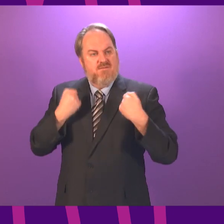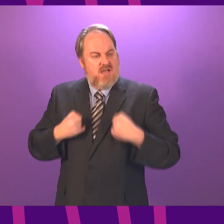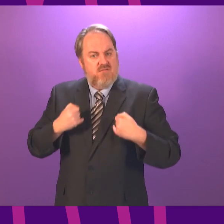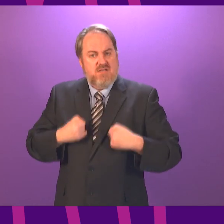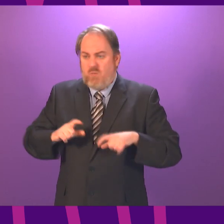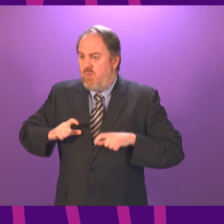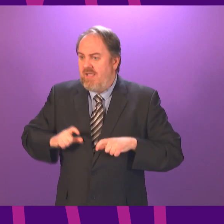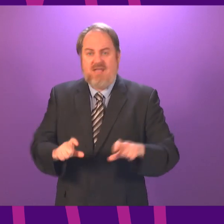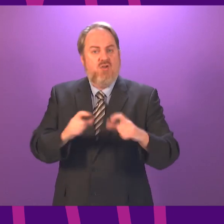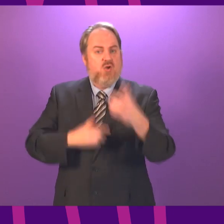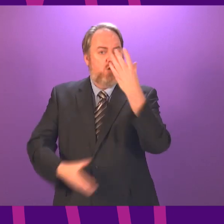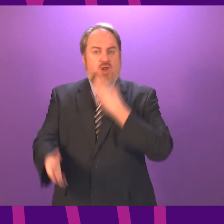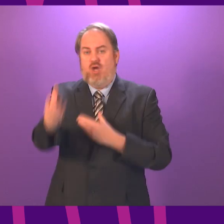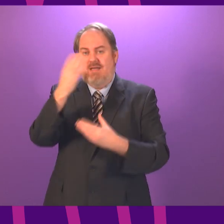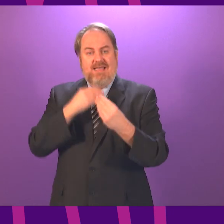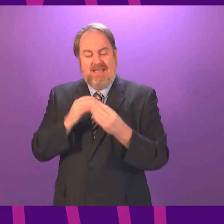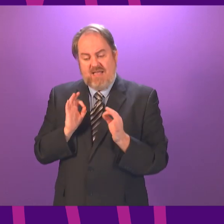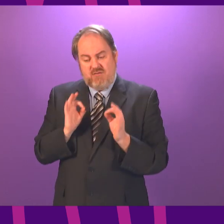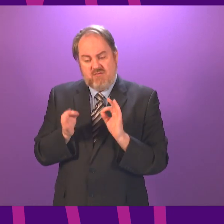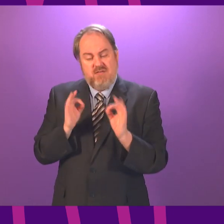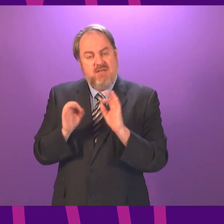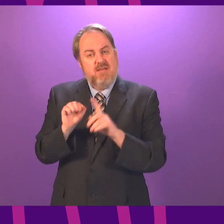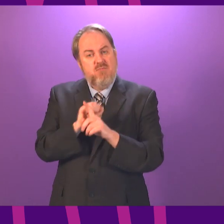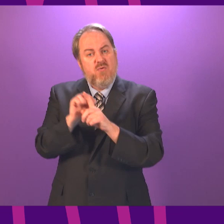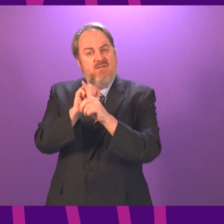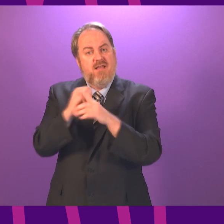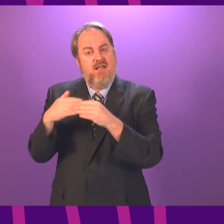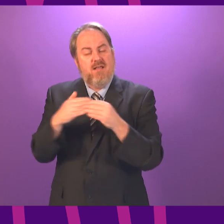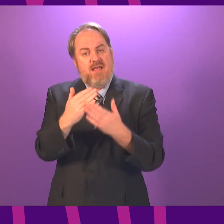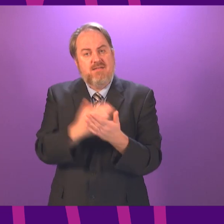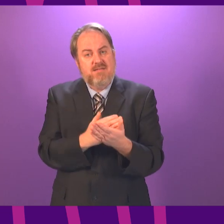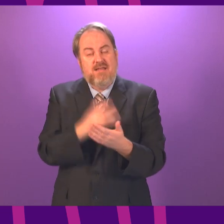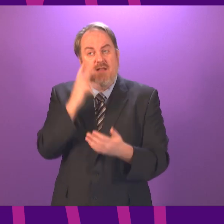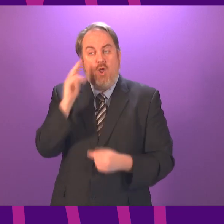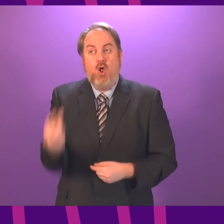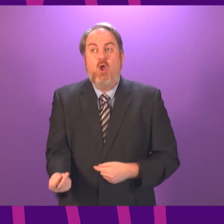I have been, and will continue to be, very candid. If we could turn back the clock and